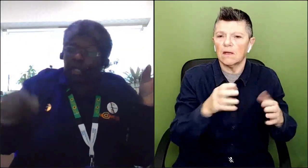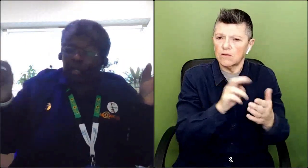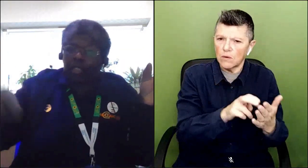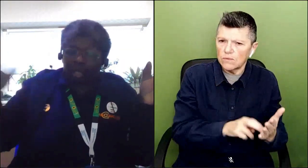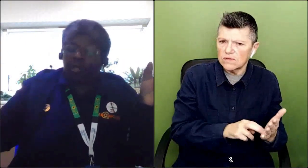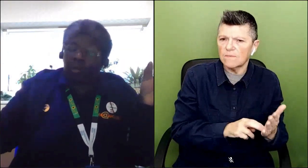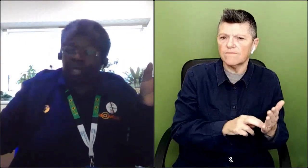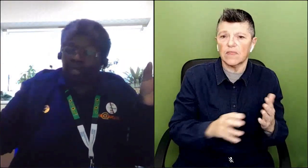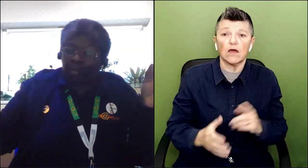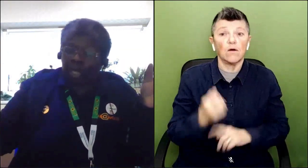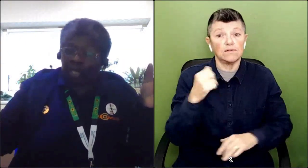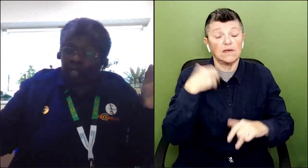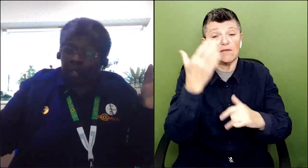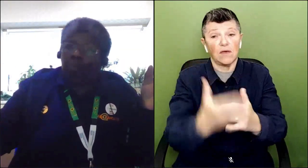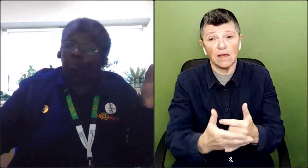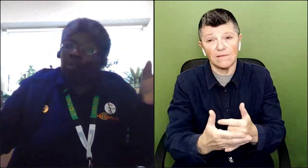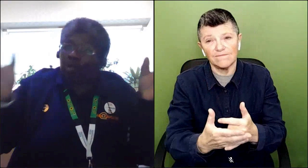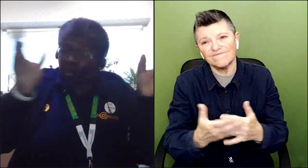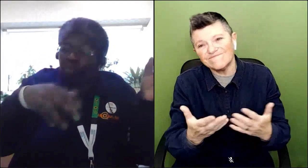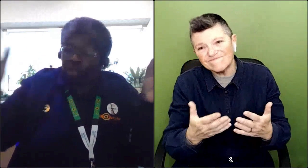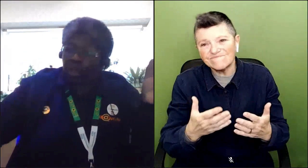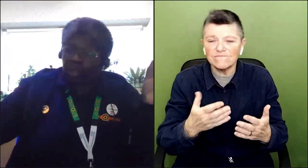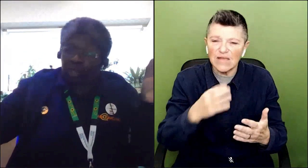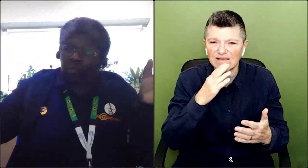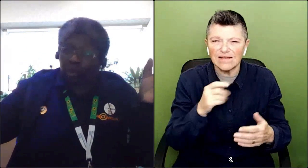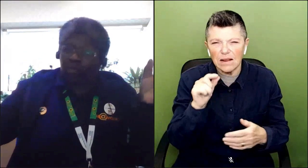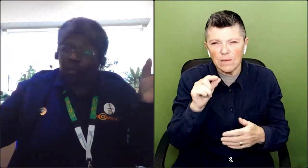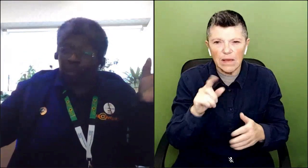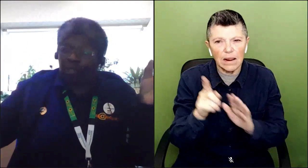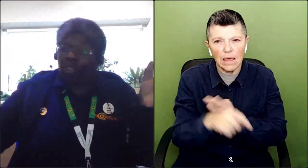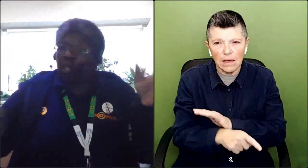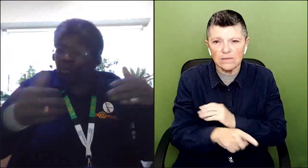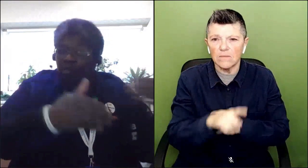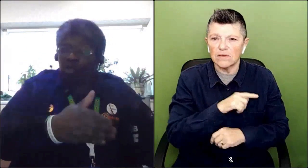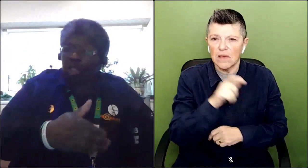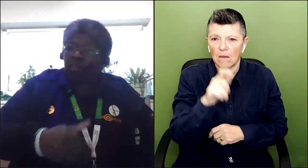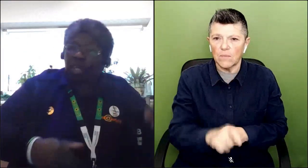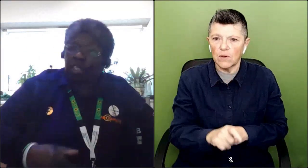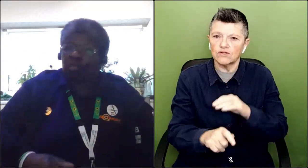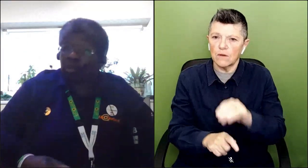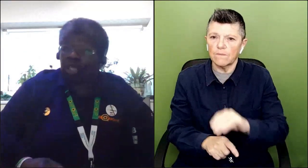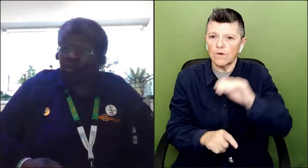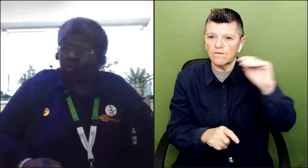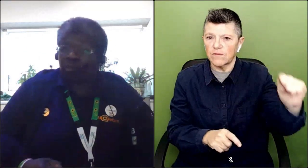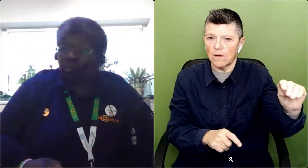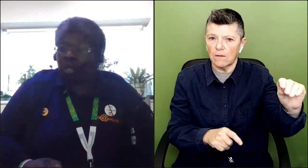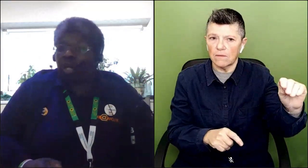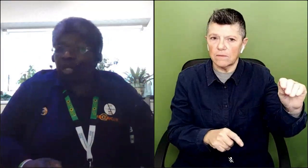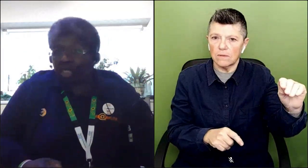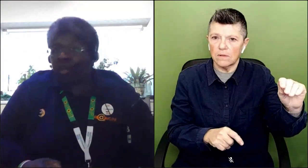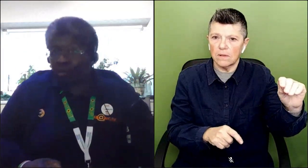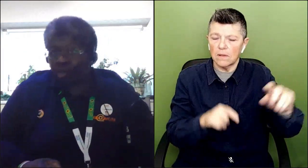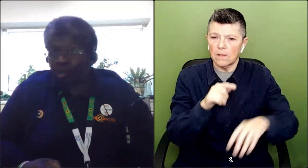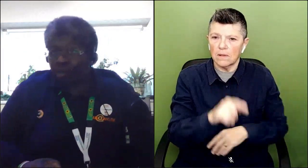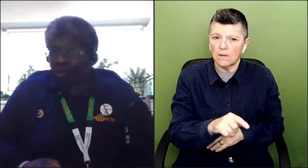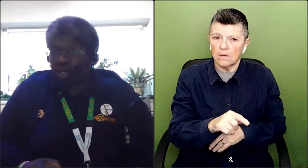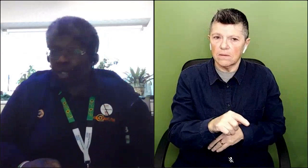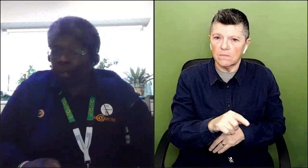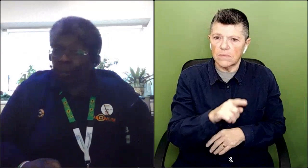Sadly it's a bit too late because that person moved on because they unfortunately faced discrimination from the team that she was on.